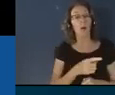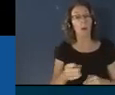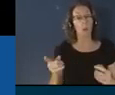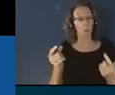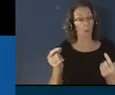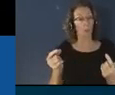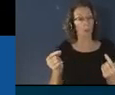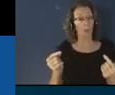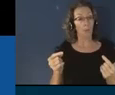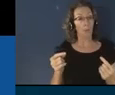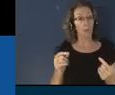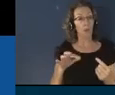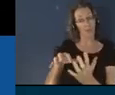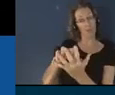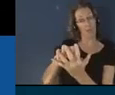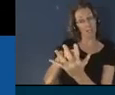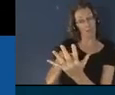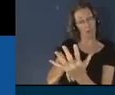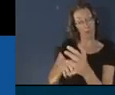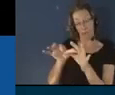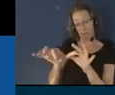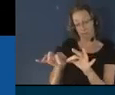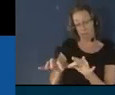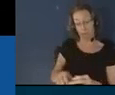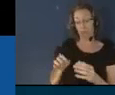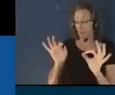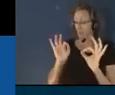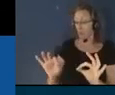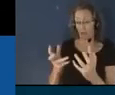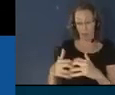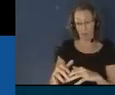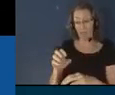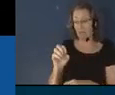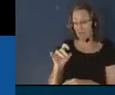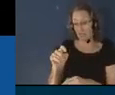once you have that transcription edited and it's finalized, you can attach it to your presentation